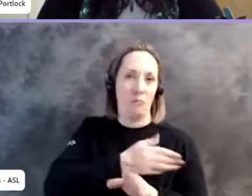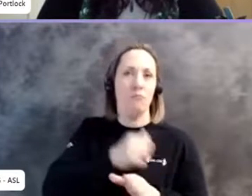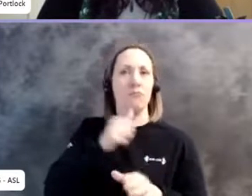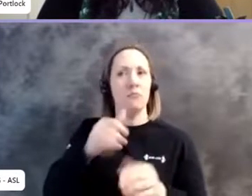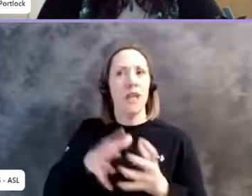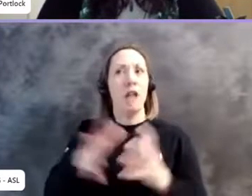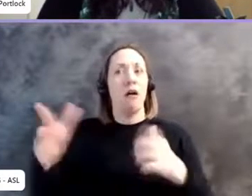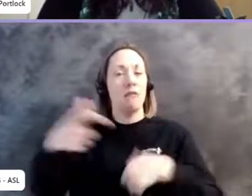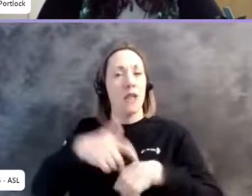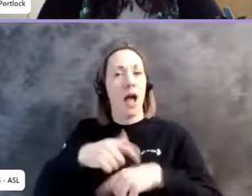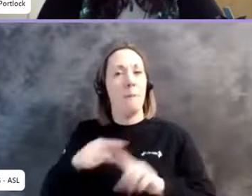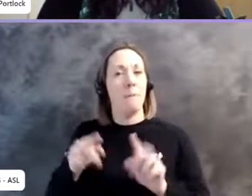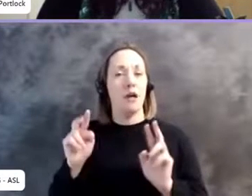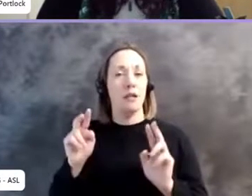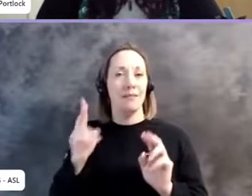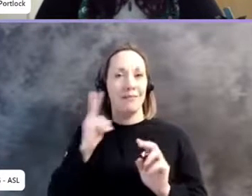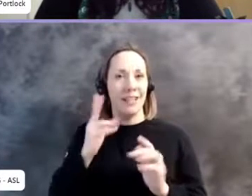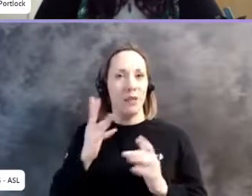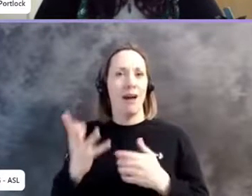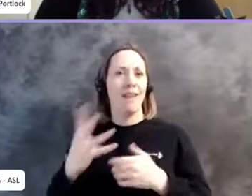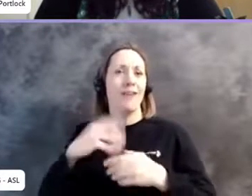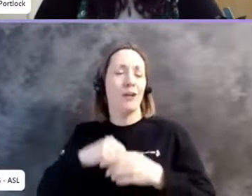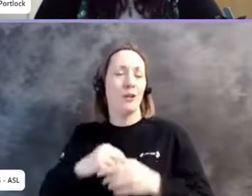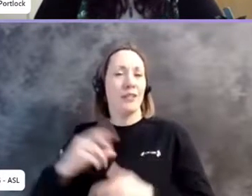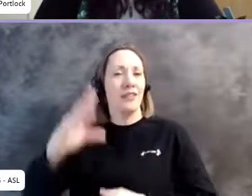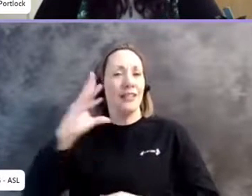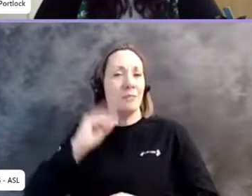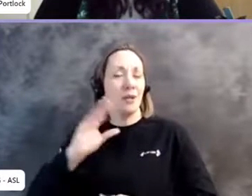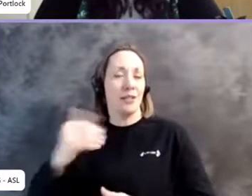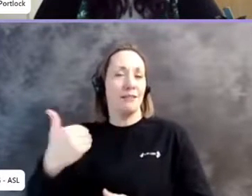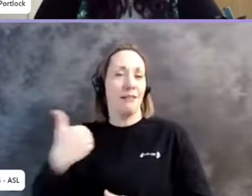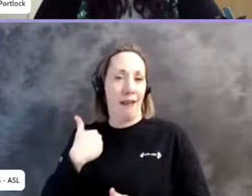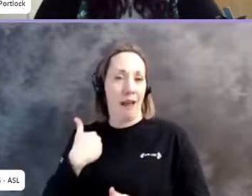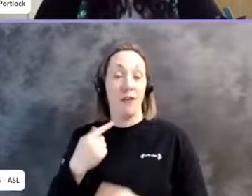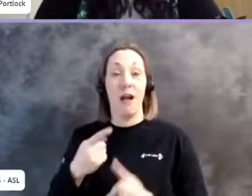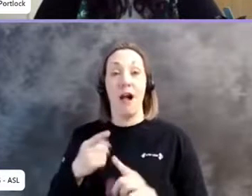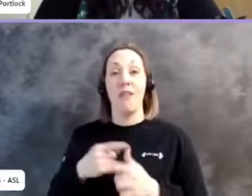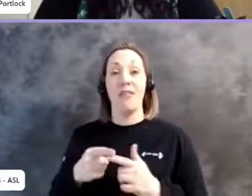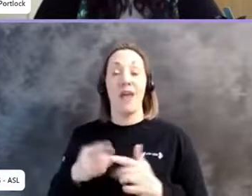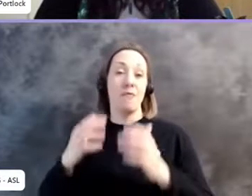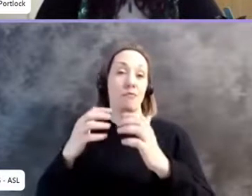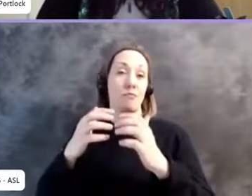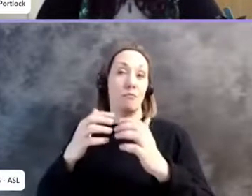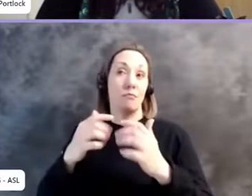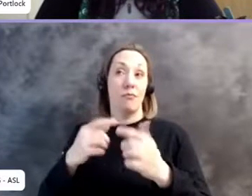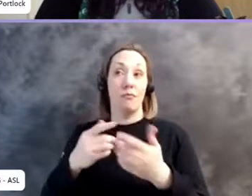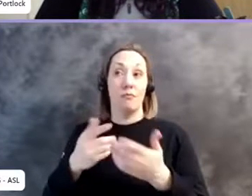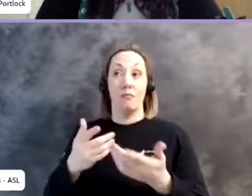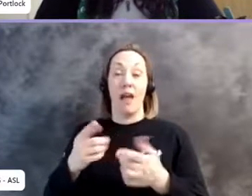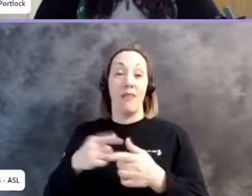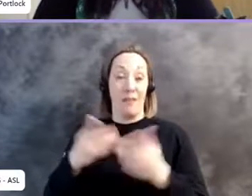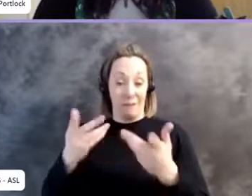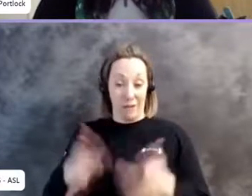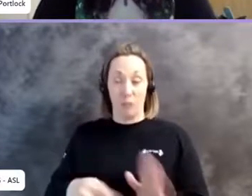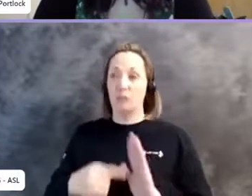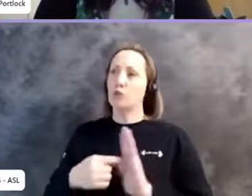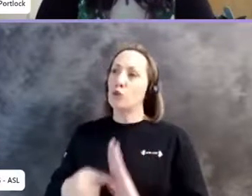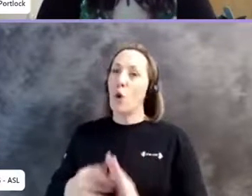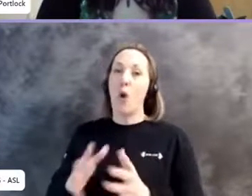and designers process about to recommend to check your colors. It didn't have much time, but to look at at what